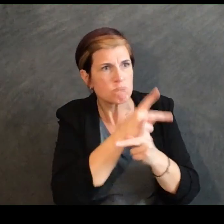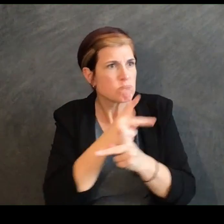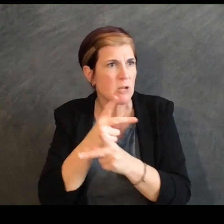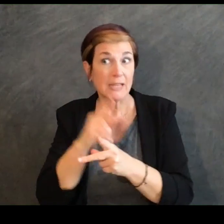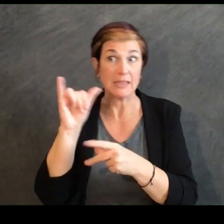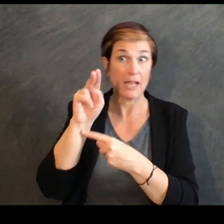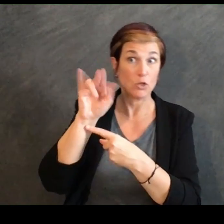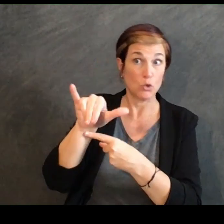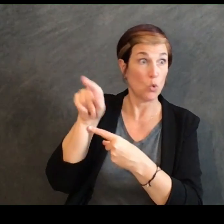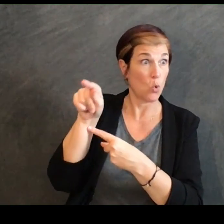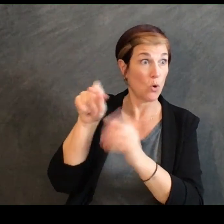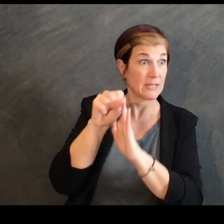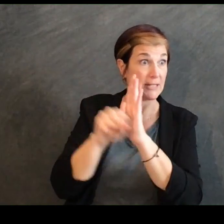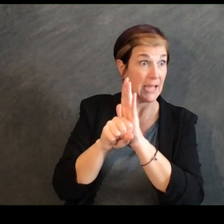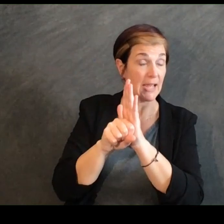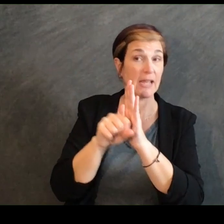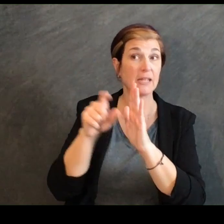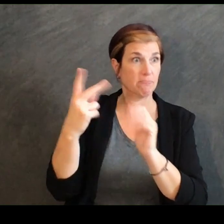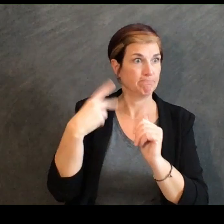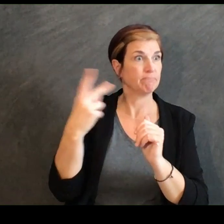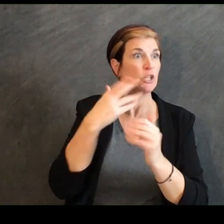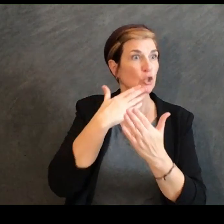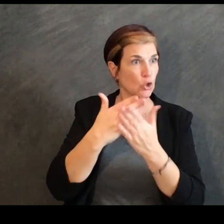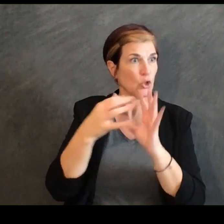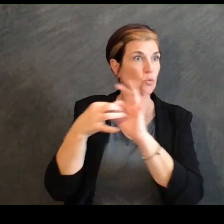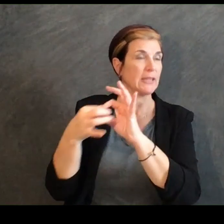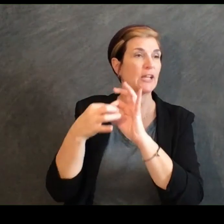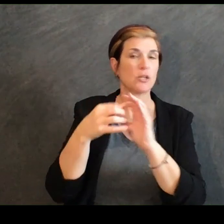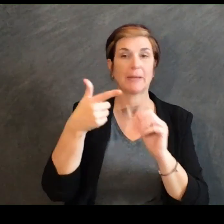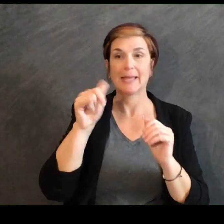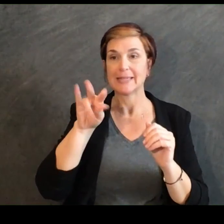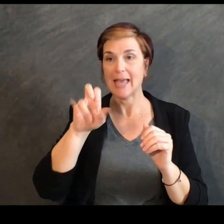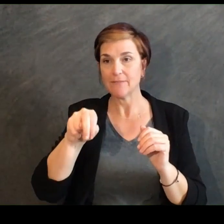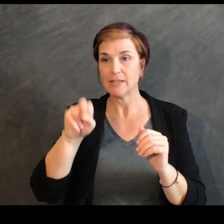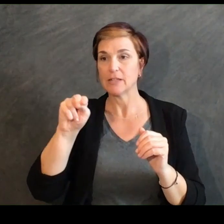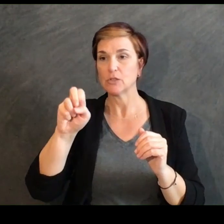good like gavin newsom where he made some very complimentary care that's